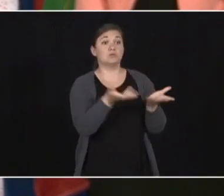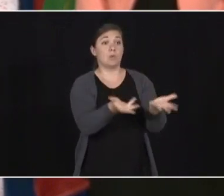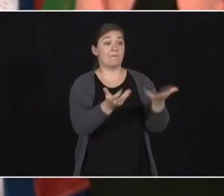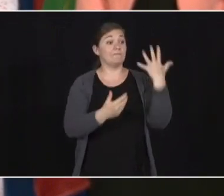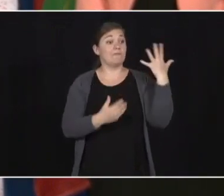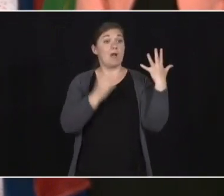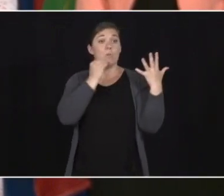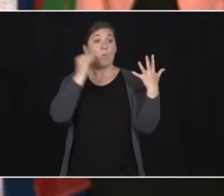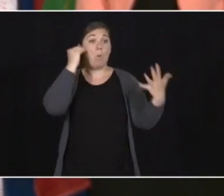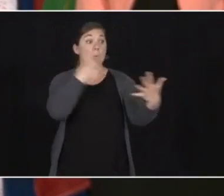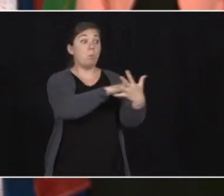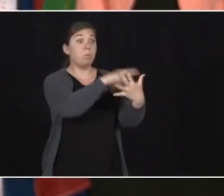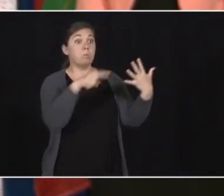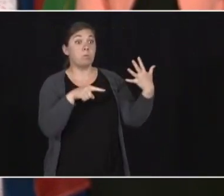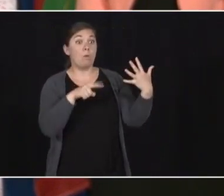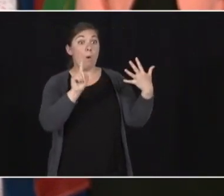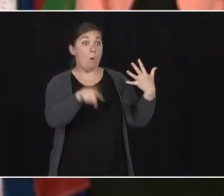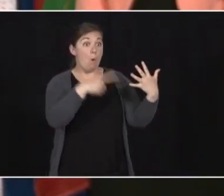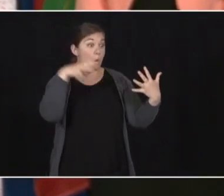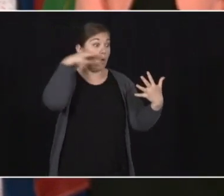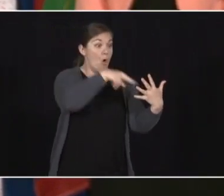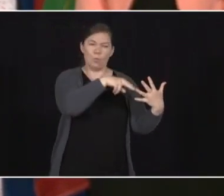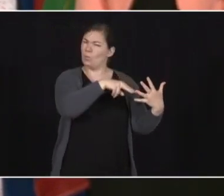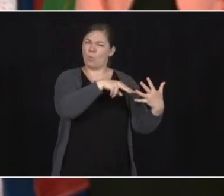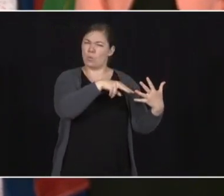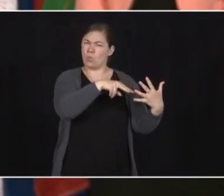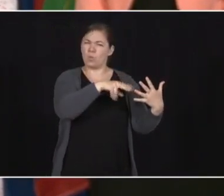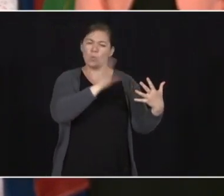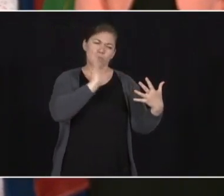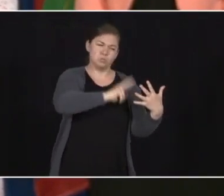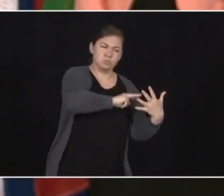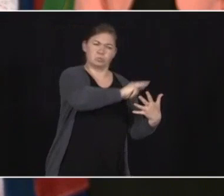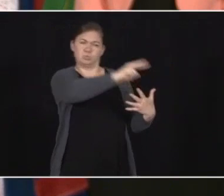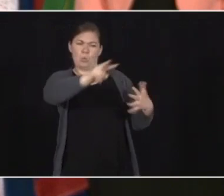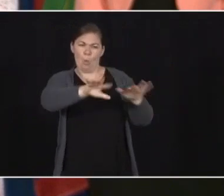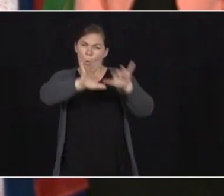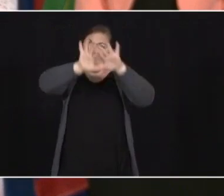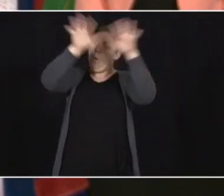Not just in five homes. We have to make sure that we go right through the system.